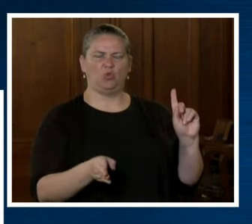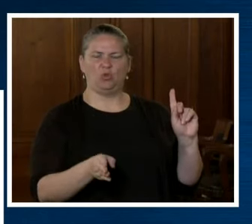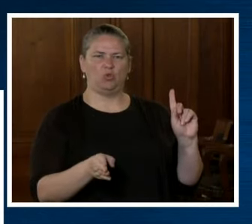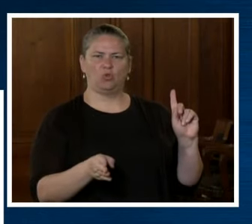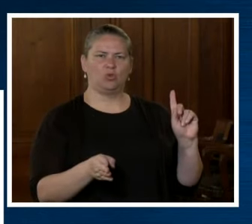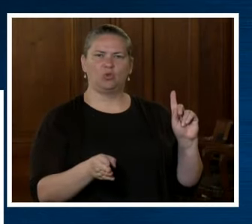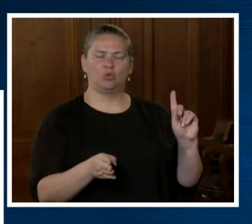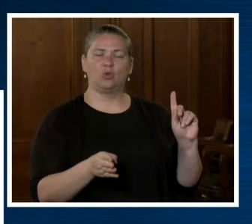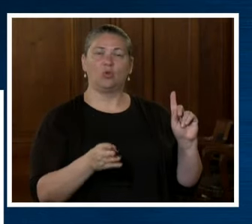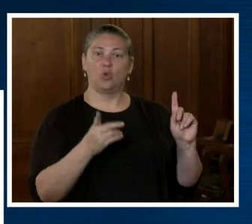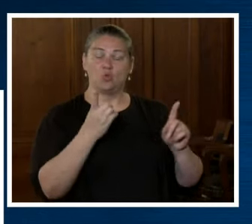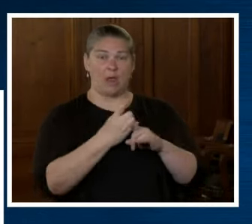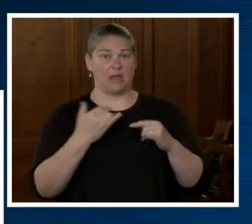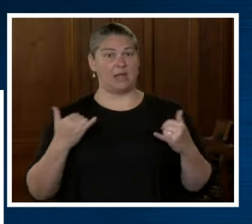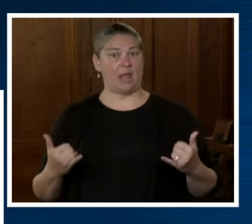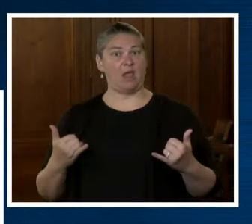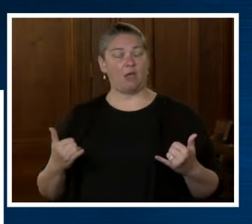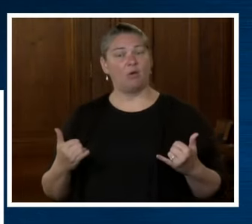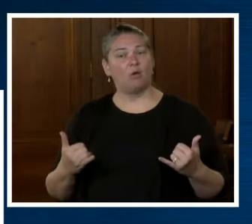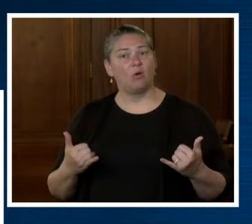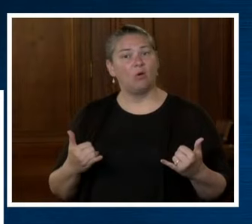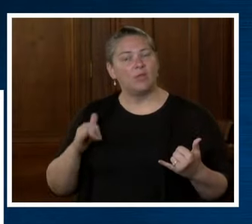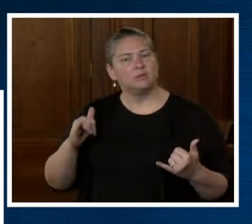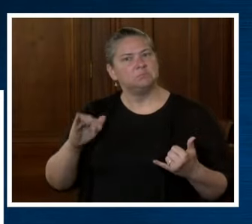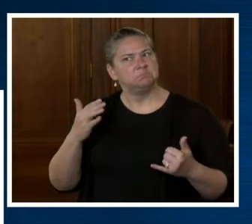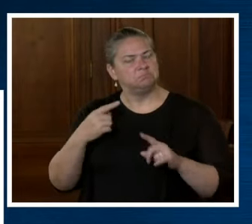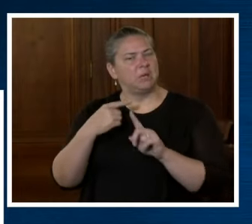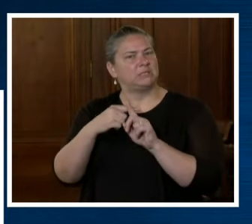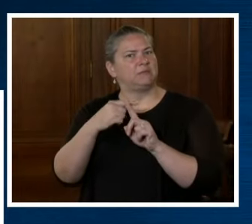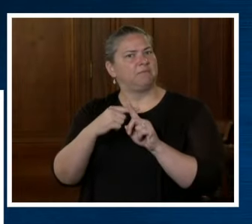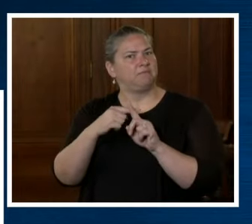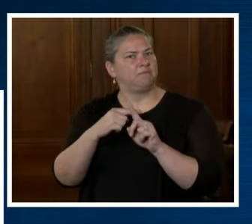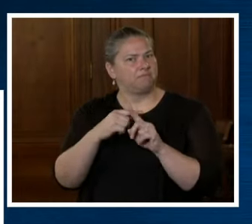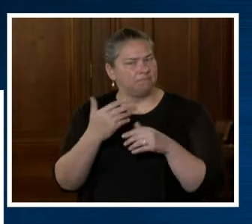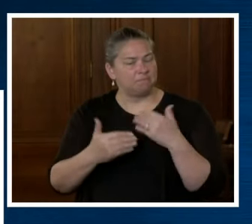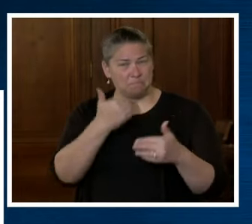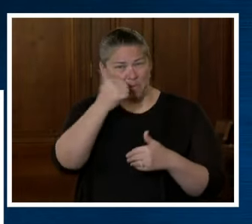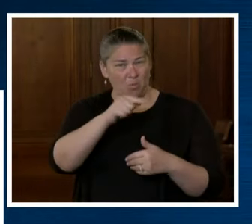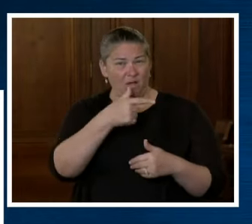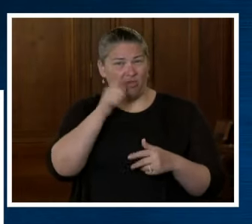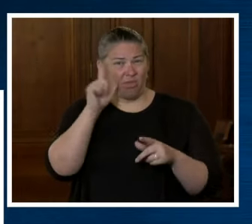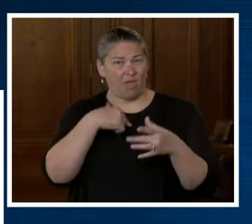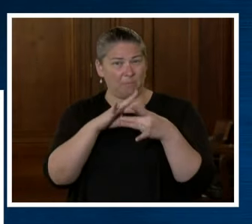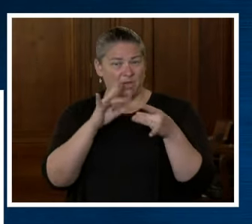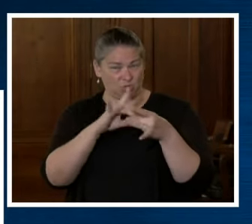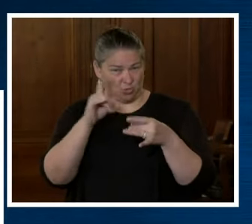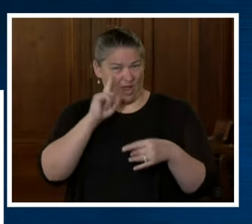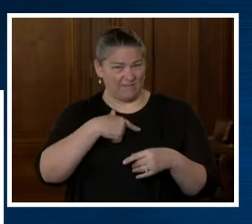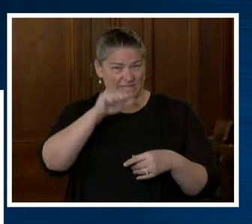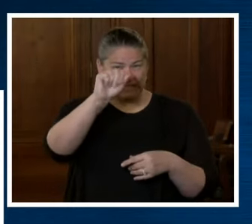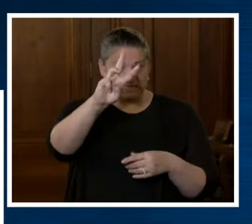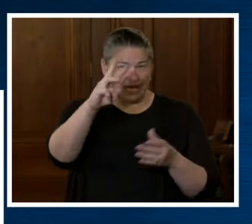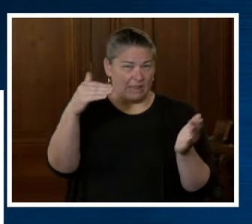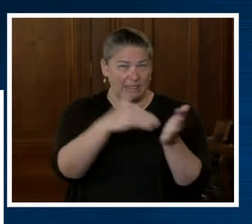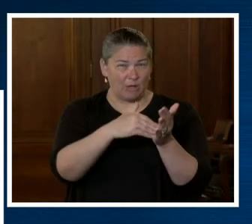WE SAW HEALTHY AT HOME, AND LOOK WHAT HAPPENED TO THAT LINE. GOING FROM GOING UP IN A PRETTY